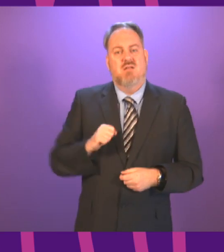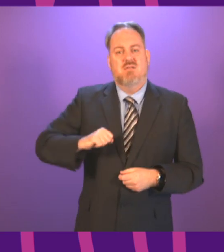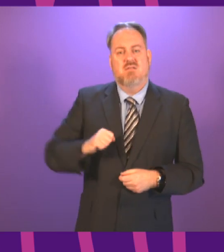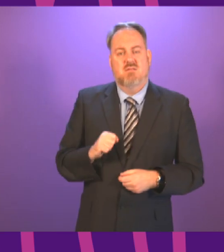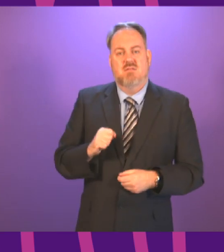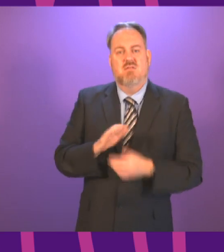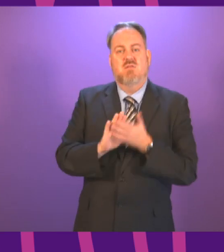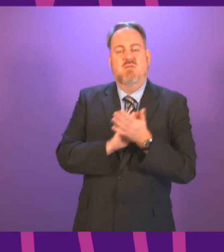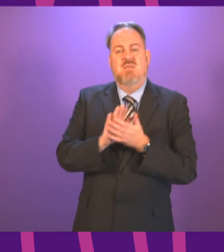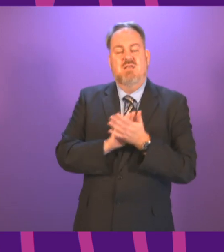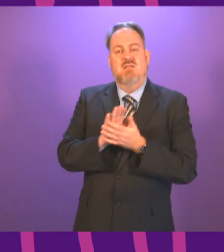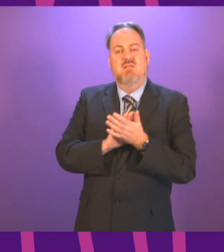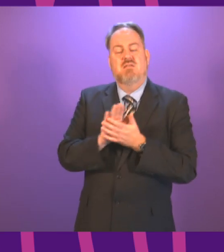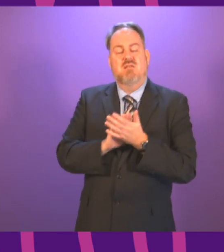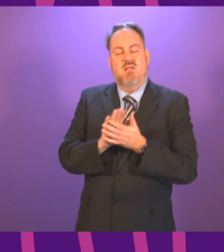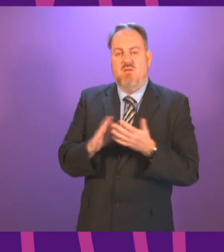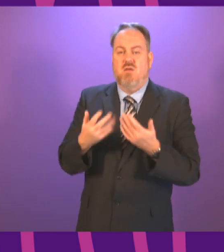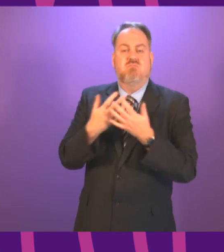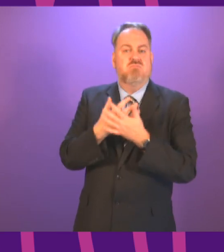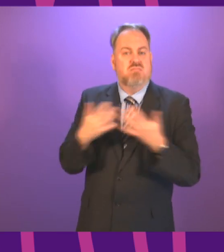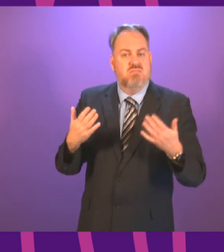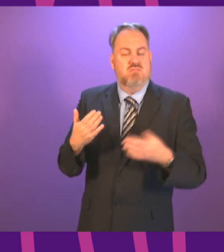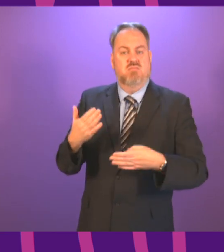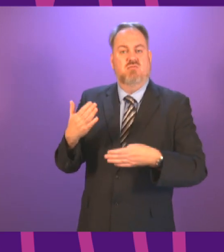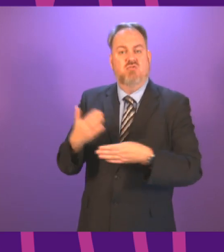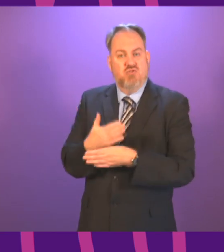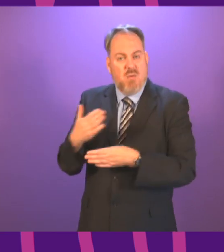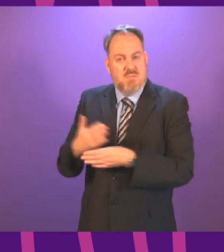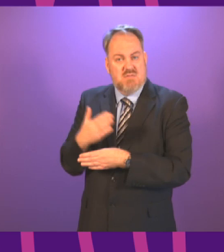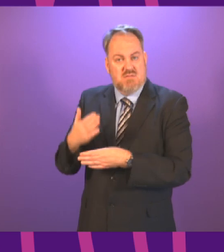Up to 1,000 local jobs are at stake, which is a lot of jobs in an area that is struggling